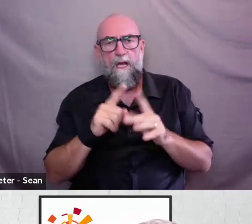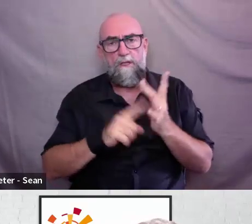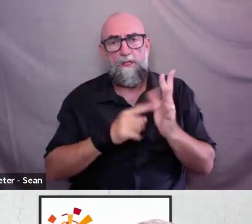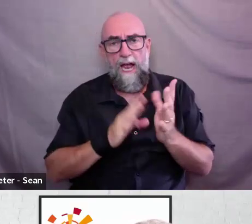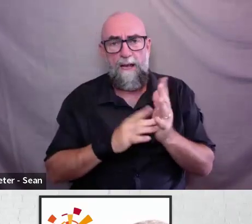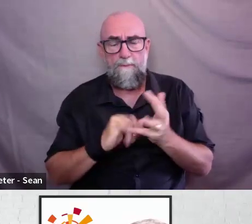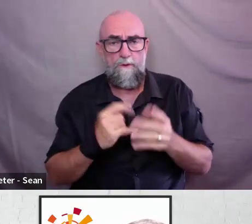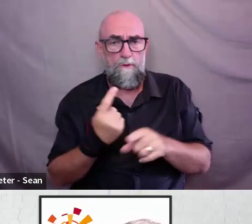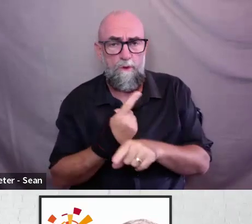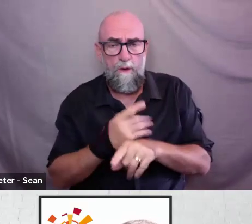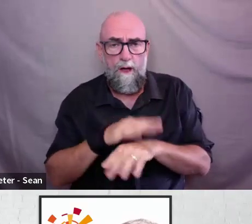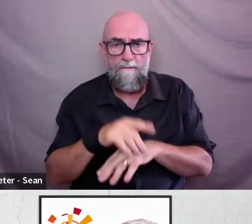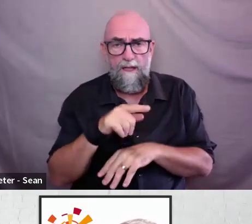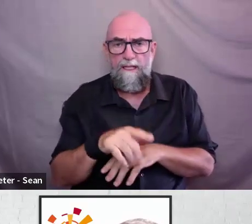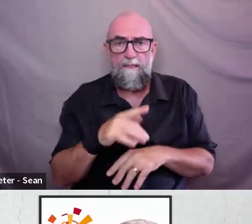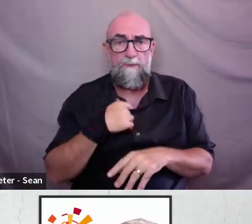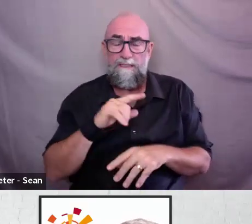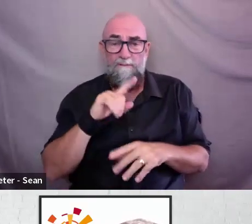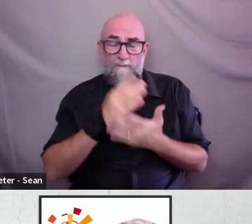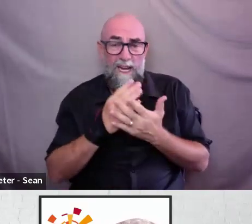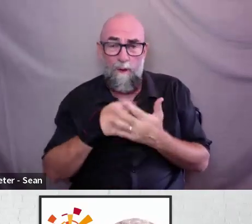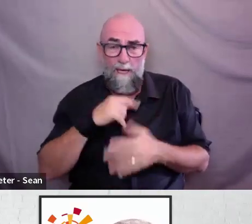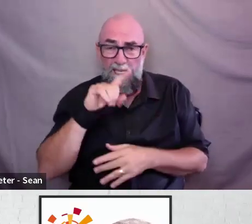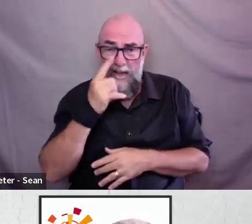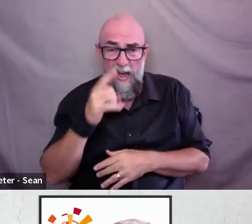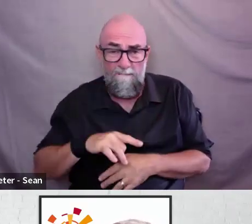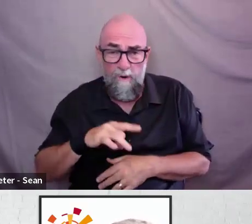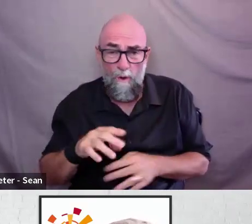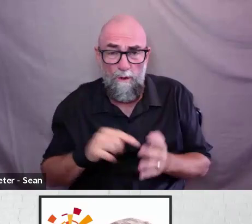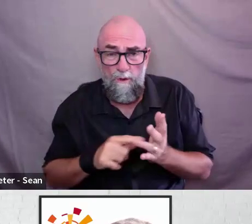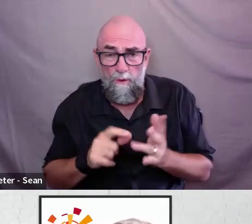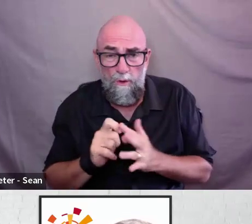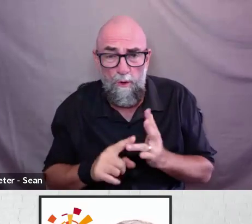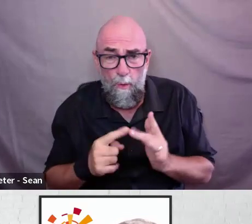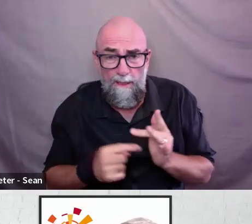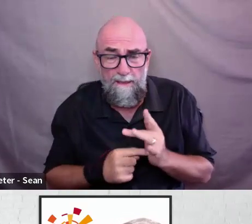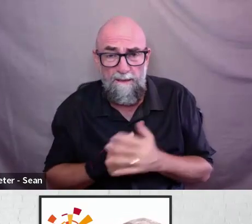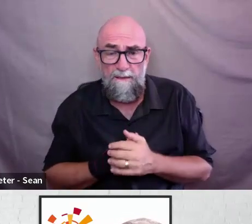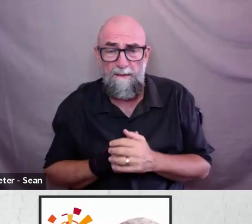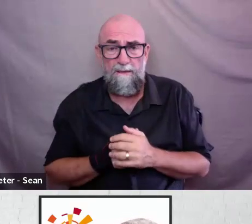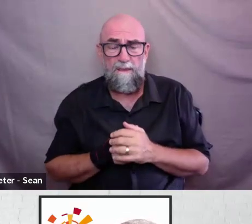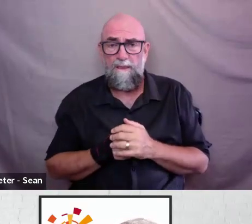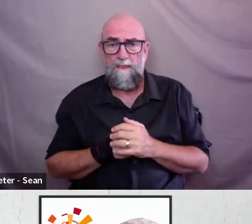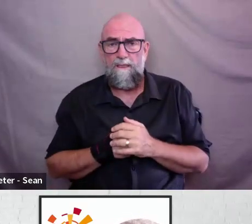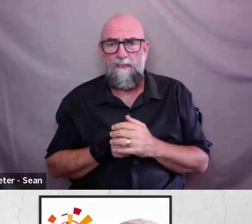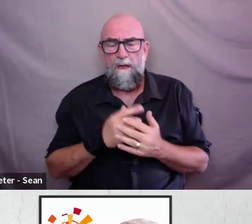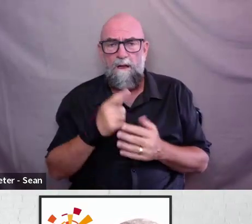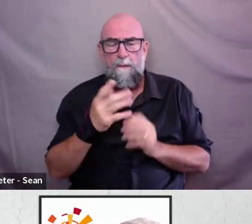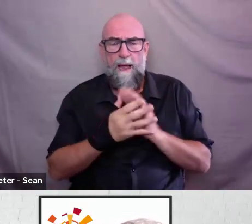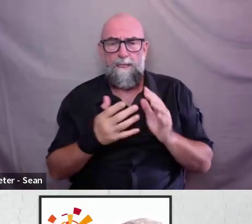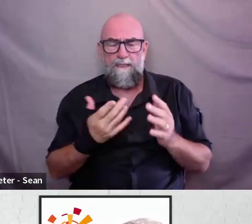Over to you, Pippa. >> All the small questions today! Thank you so much to James,